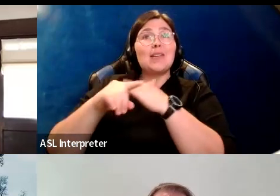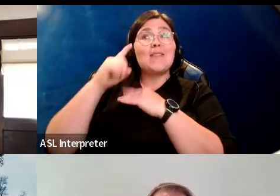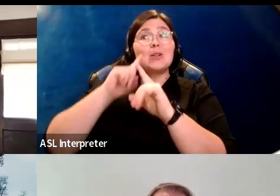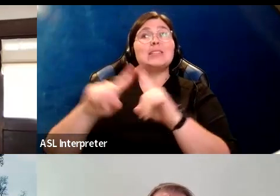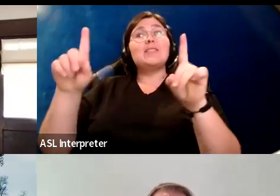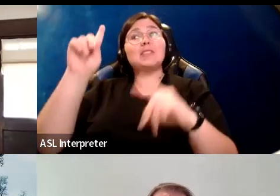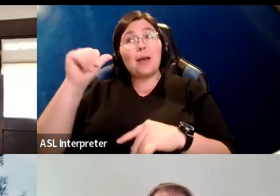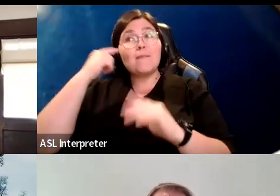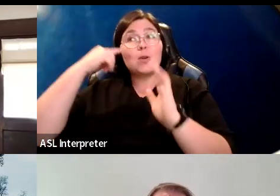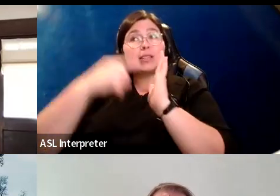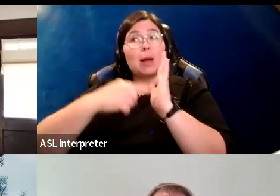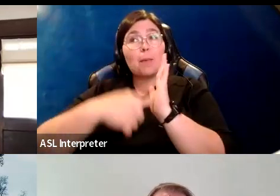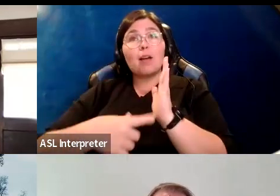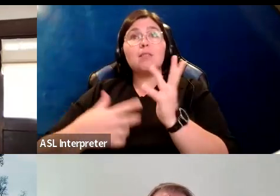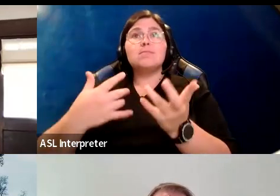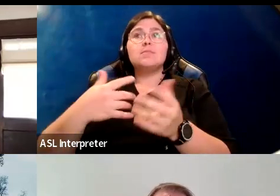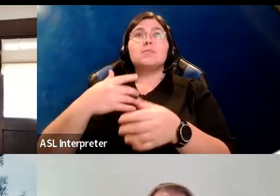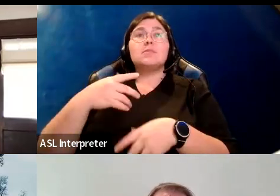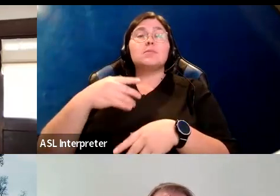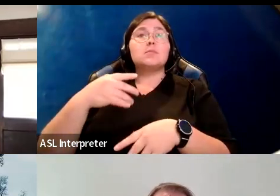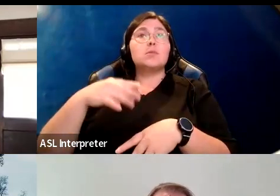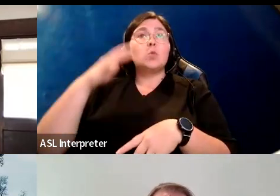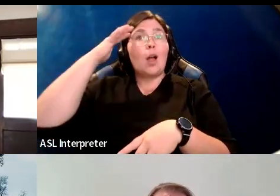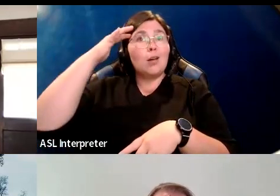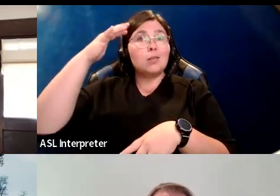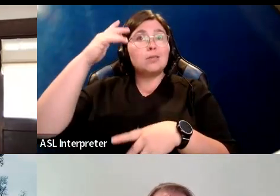like for learners with the autism spectrum who